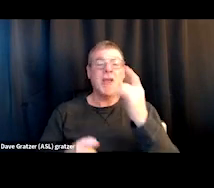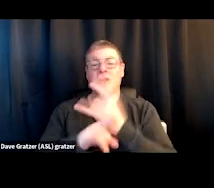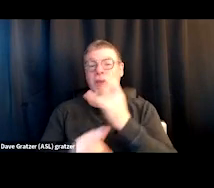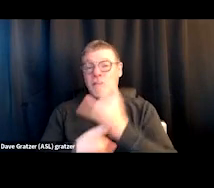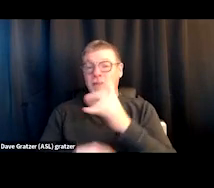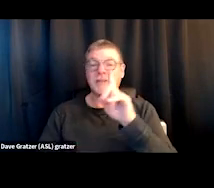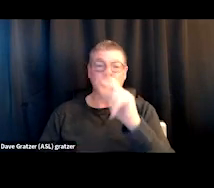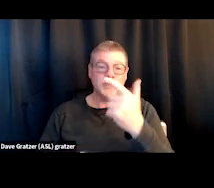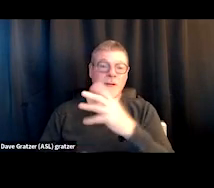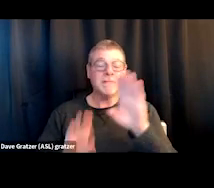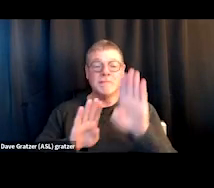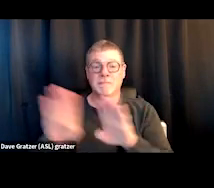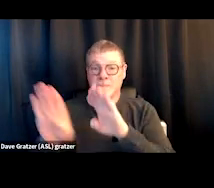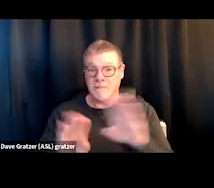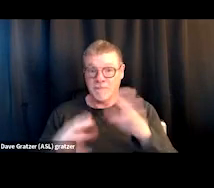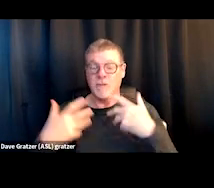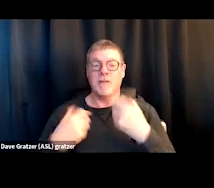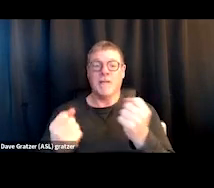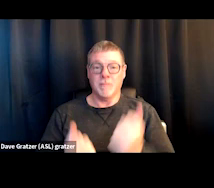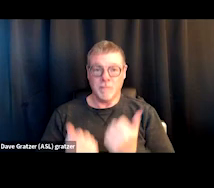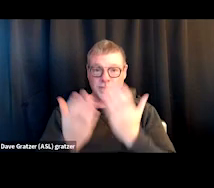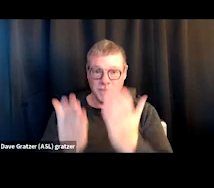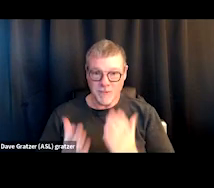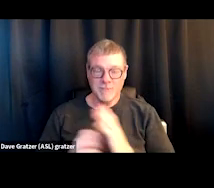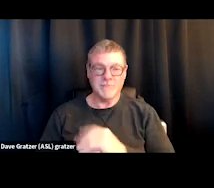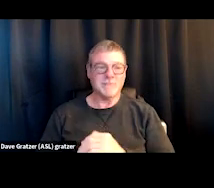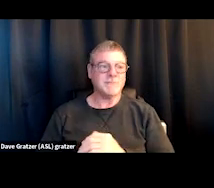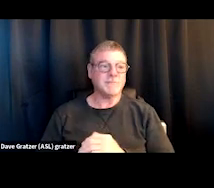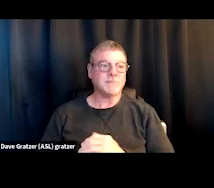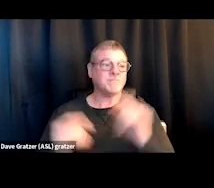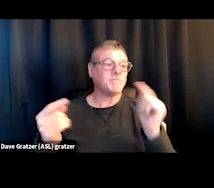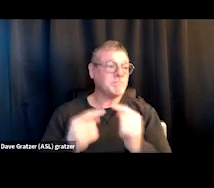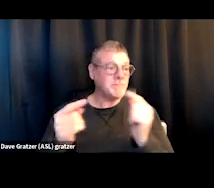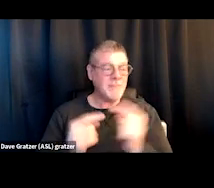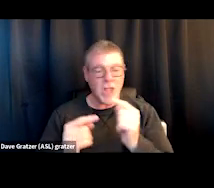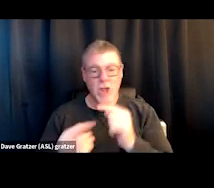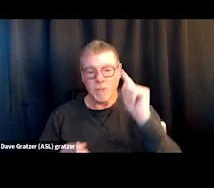and behavioral health provider partners, our harm reduction agencies,